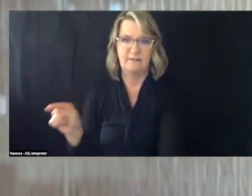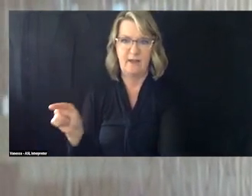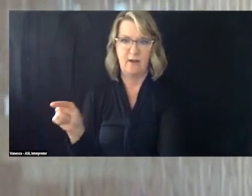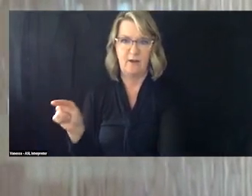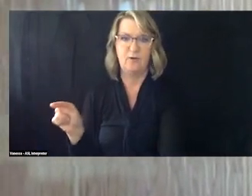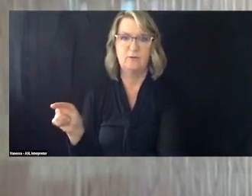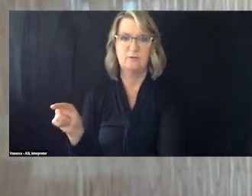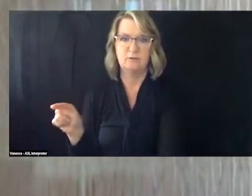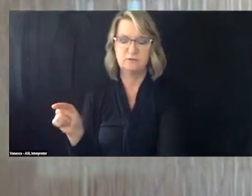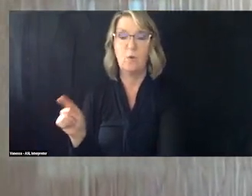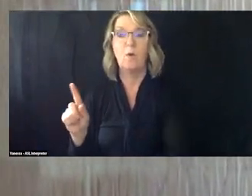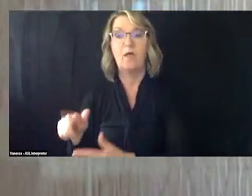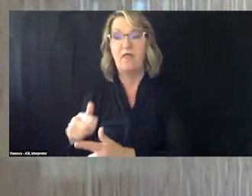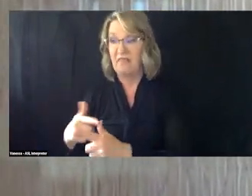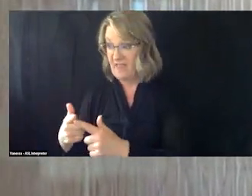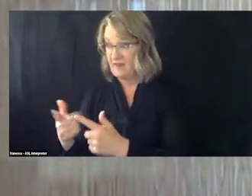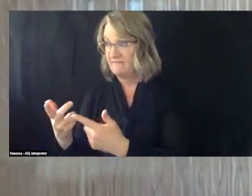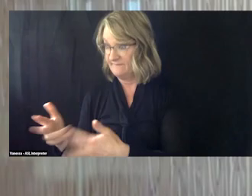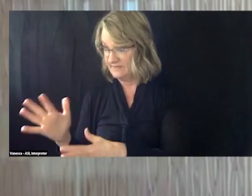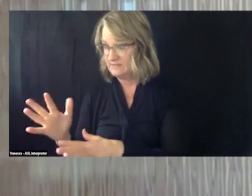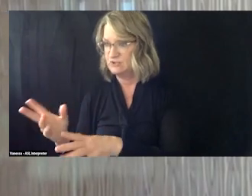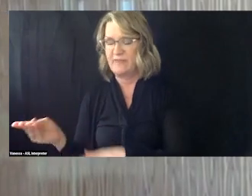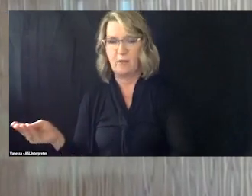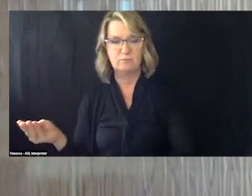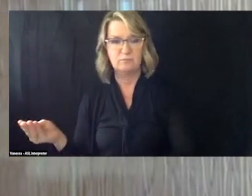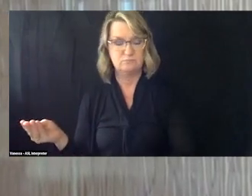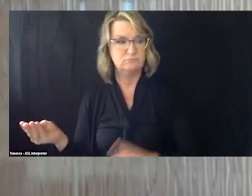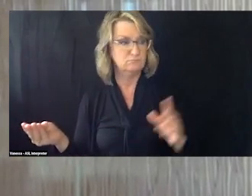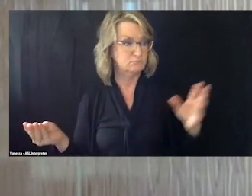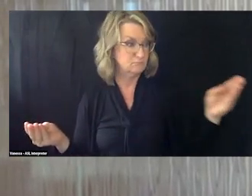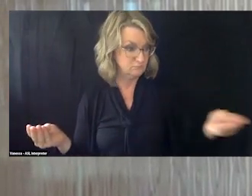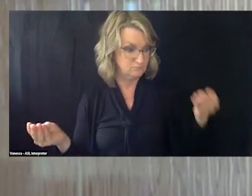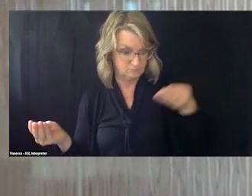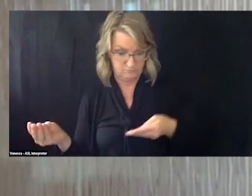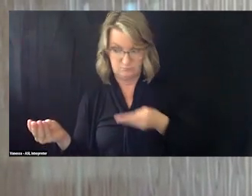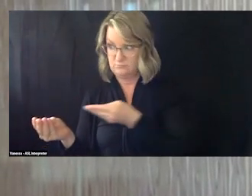so that's how all those items then are returned back to Central Count and we